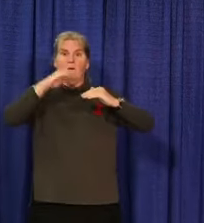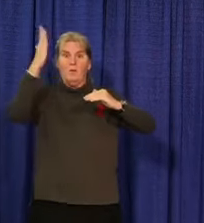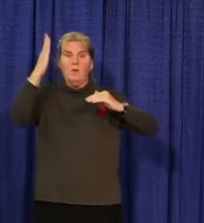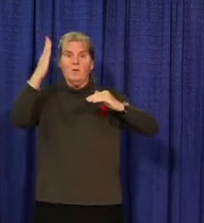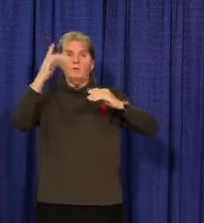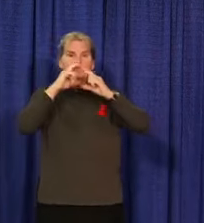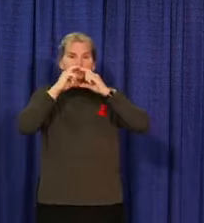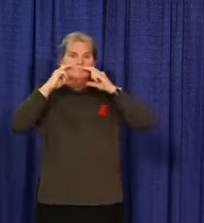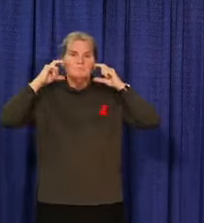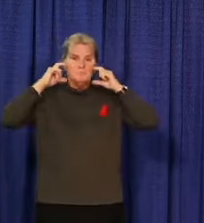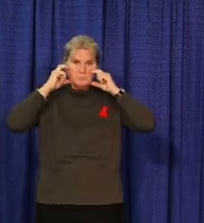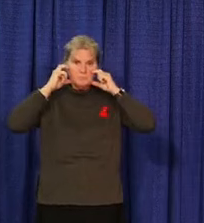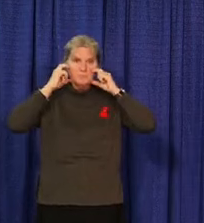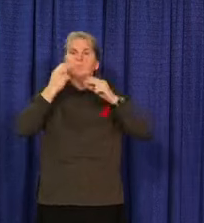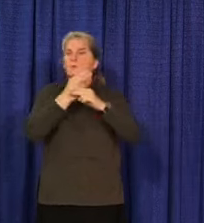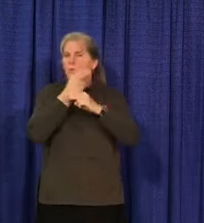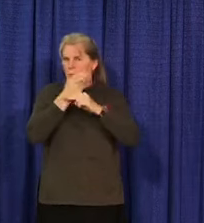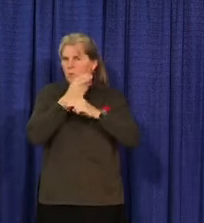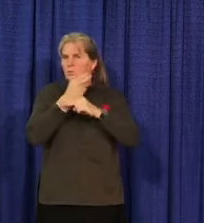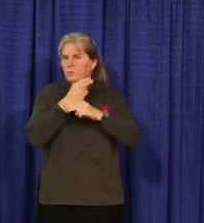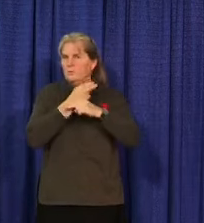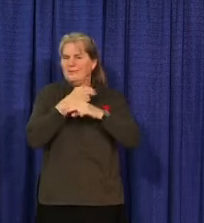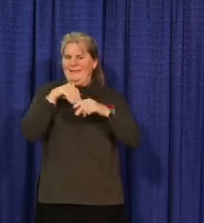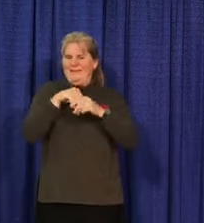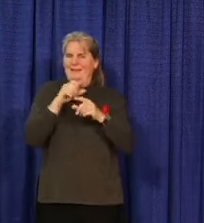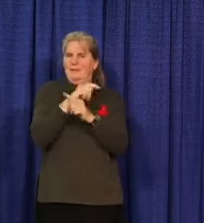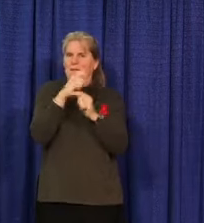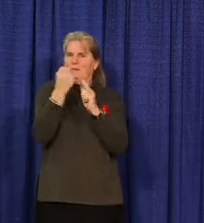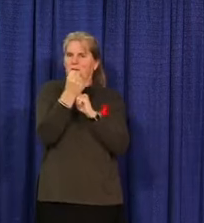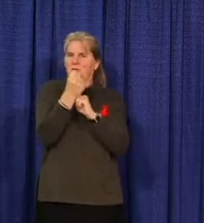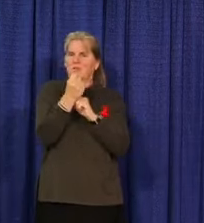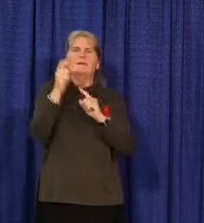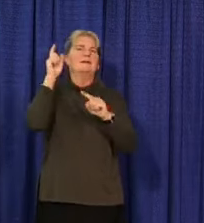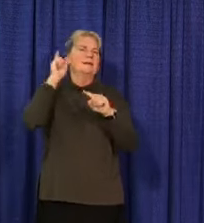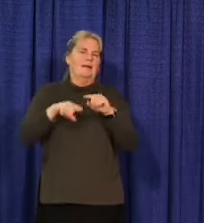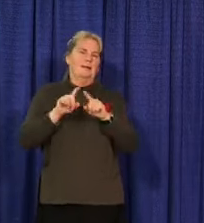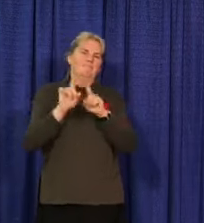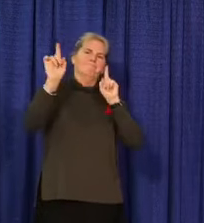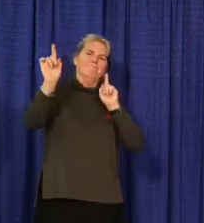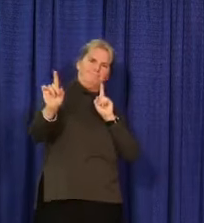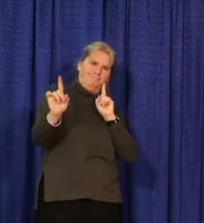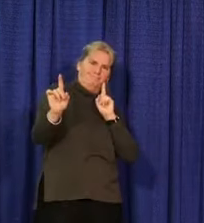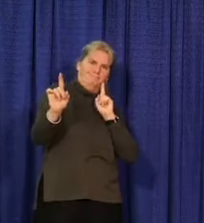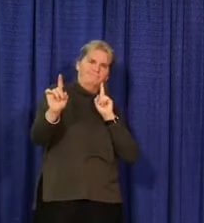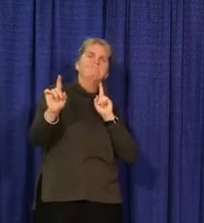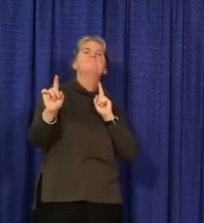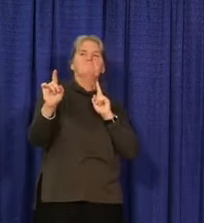ten and older wear nonmedical masks in those situations where physical distancing cannot be